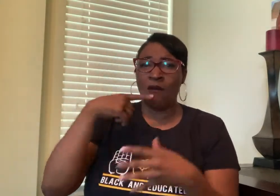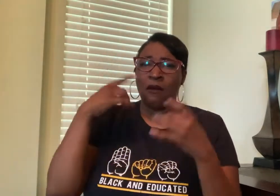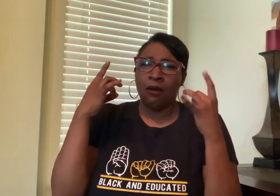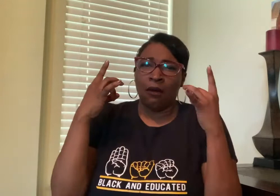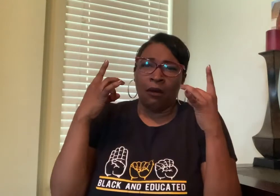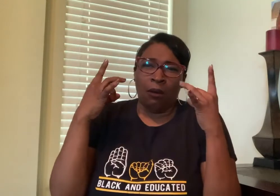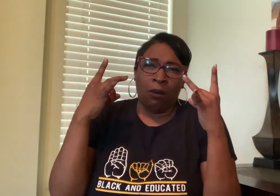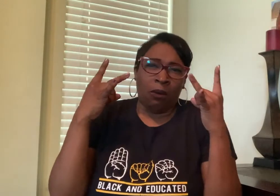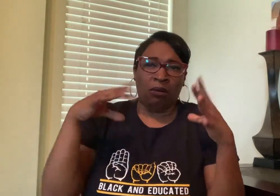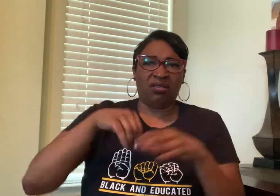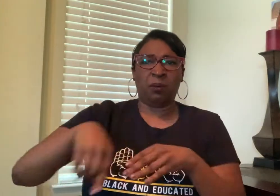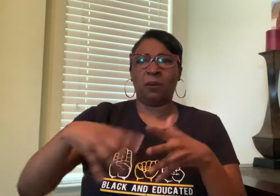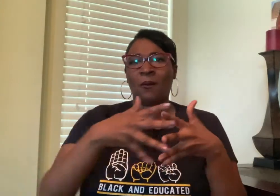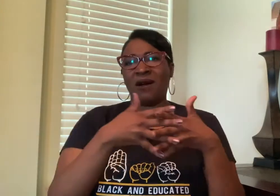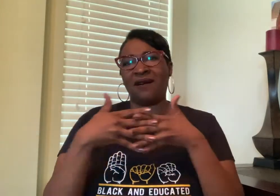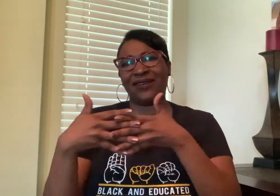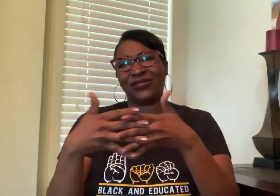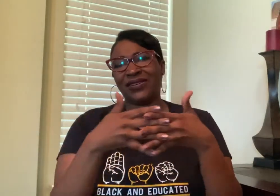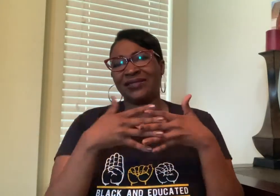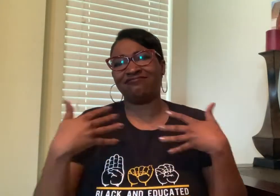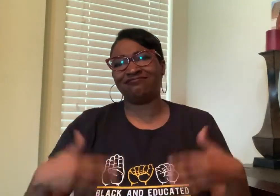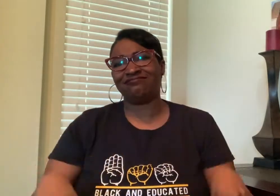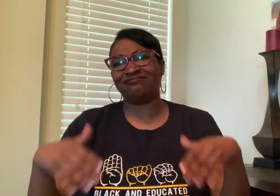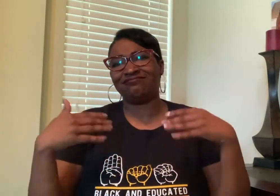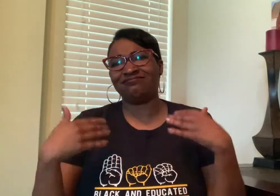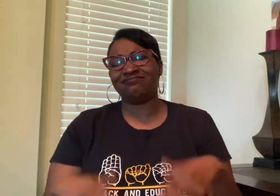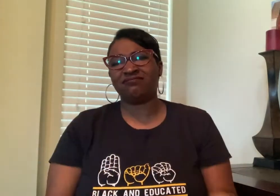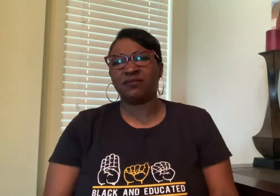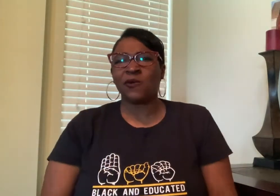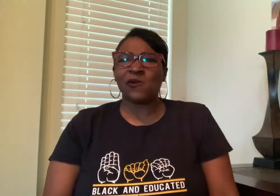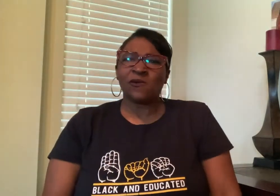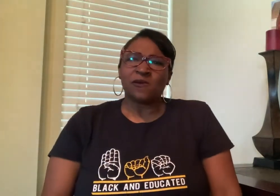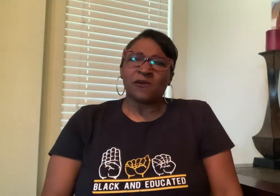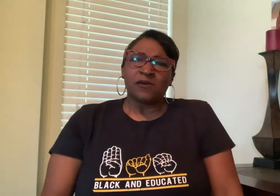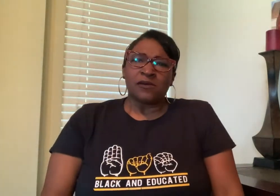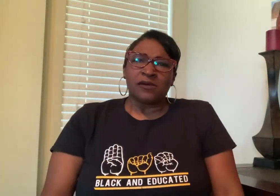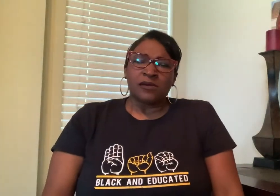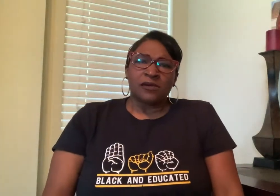it is horrible, and it happens right here in America.